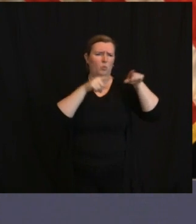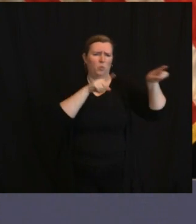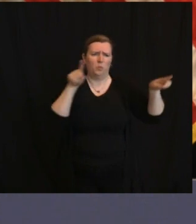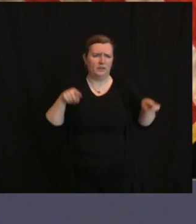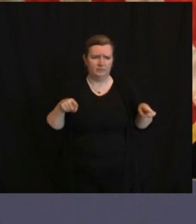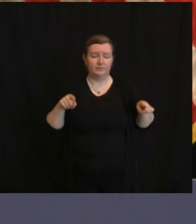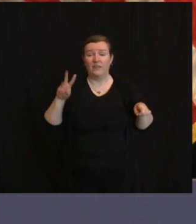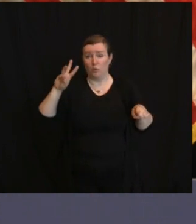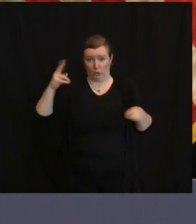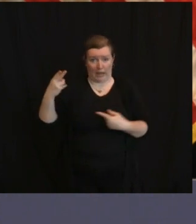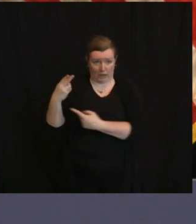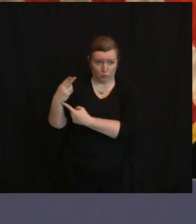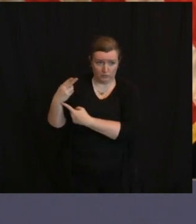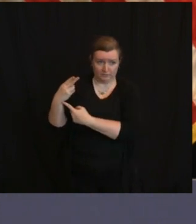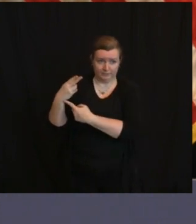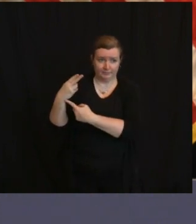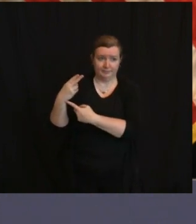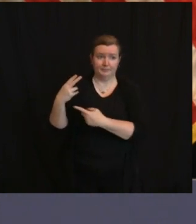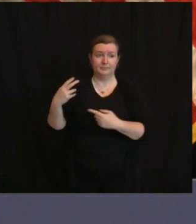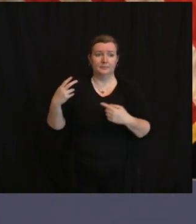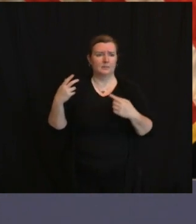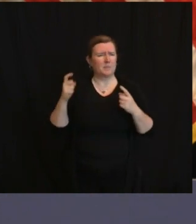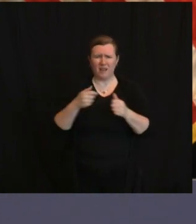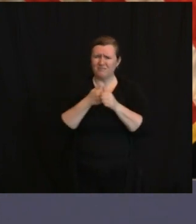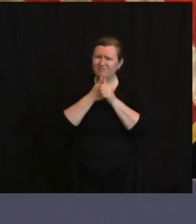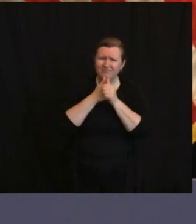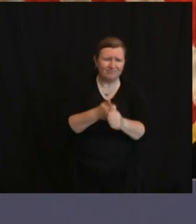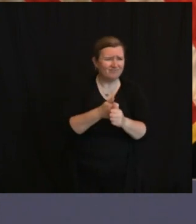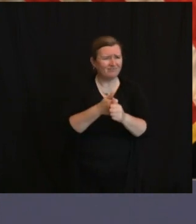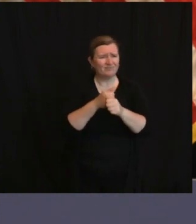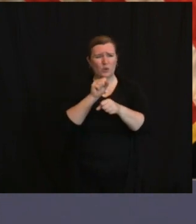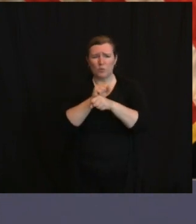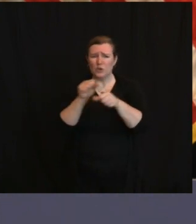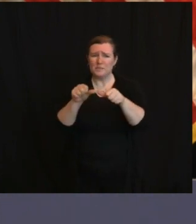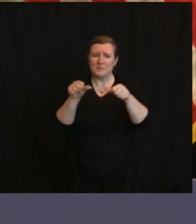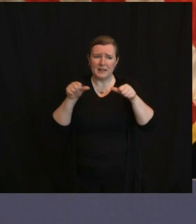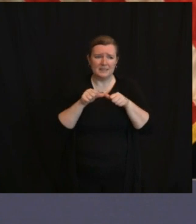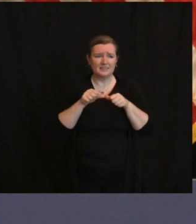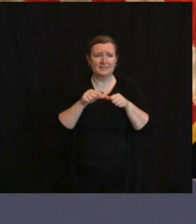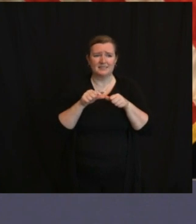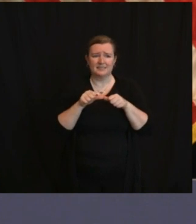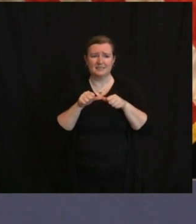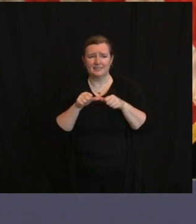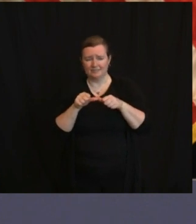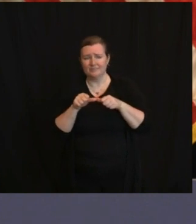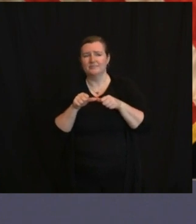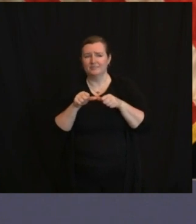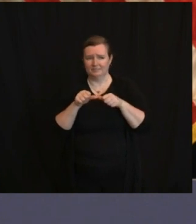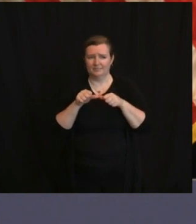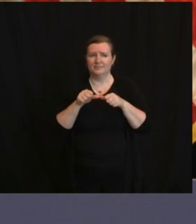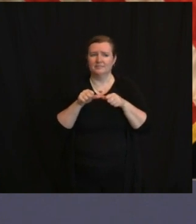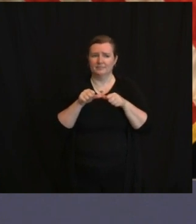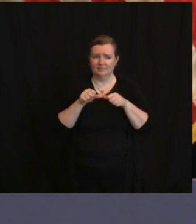OF A RETAIL ESTABLISHMENT OF A WAREHOUSE OF ANY ENTITY THAT IS OPEN NOW OR WE MAY REOPEN OVER